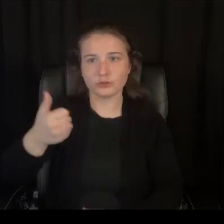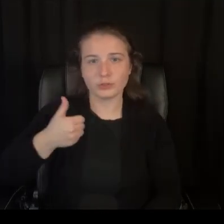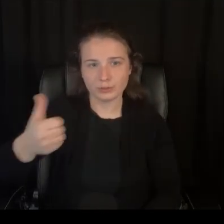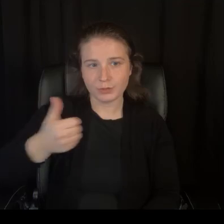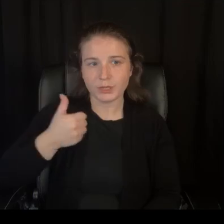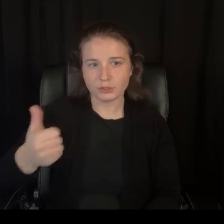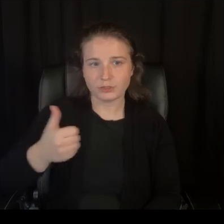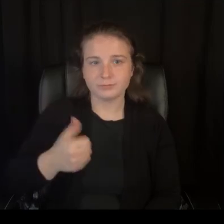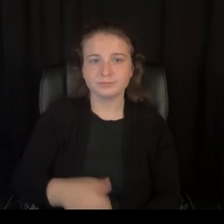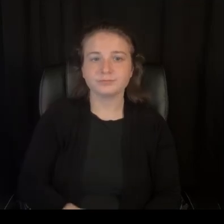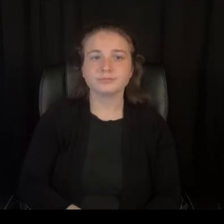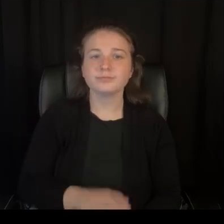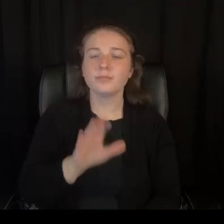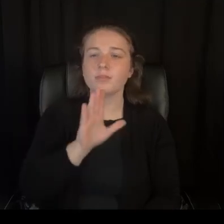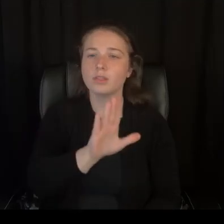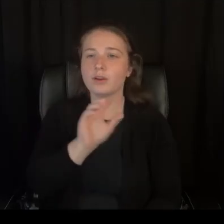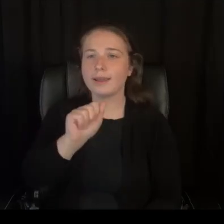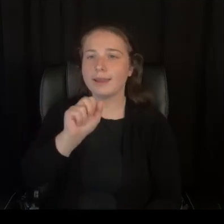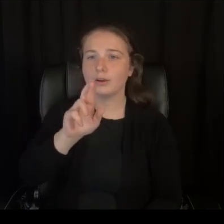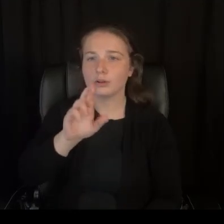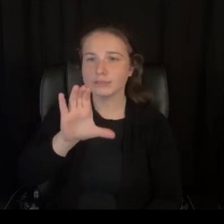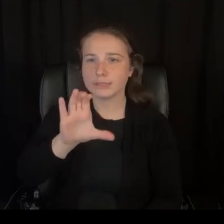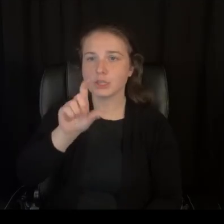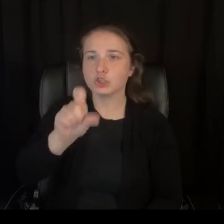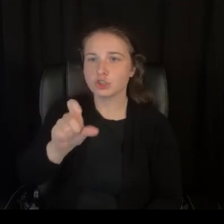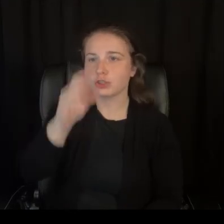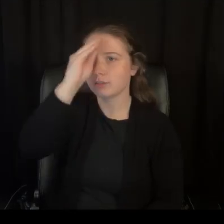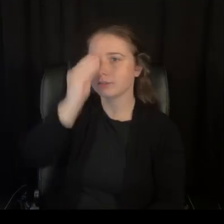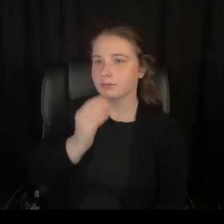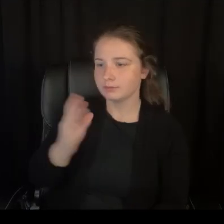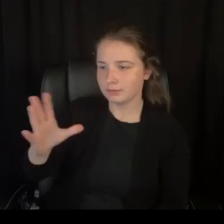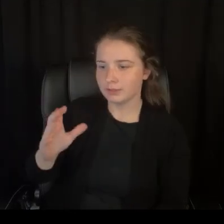the Admissions and Release Committee or ARC should communicate with